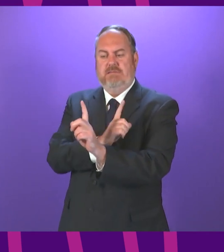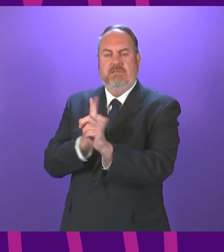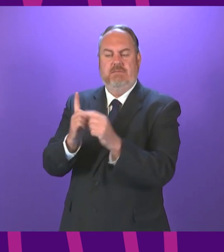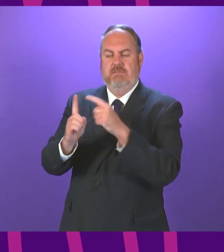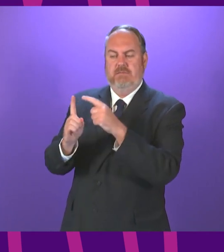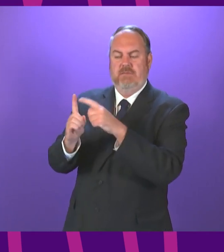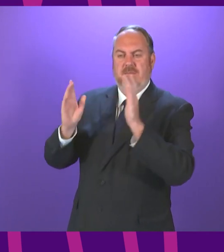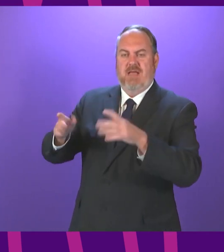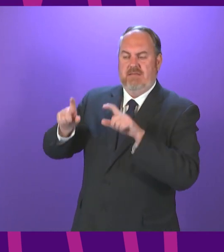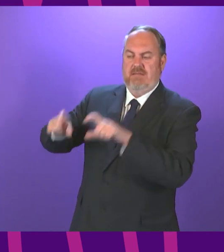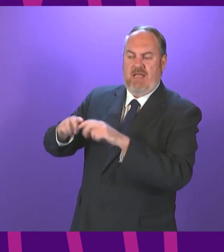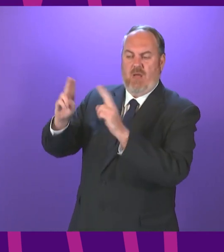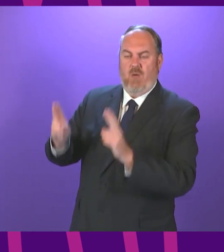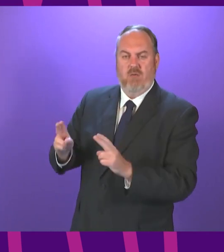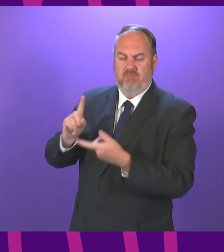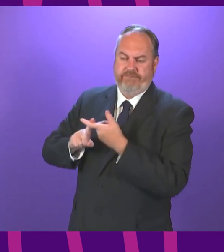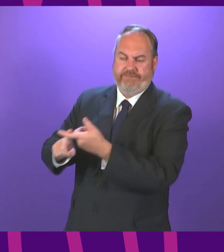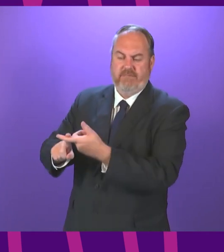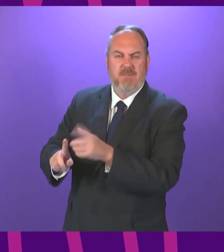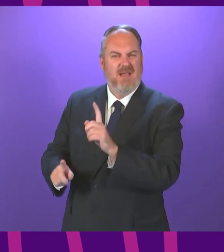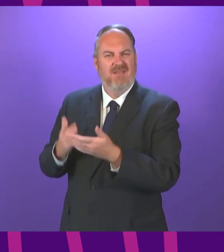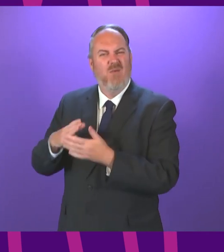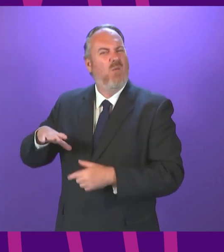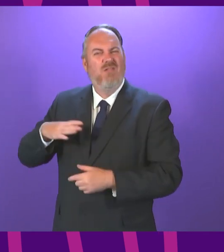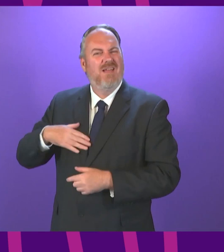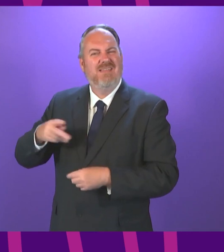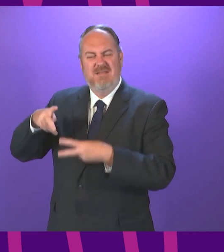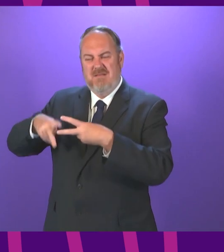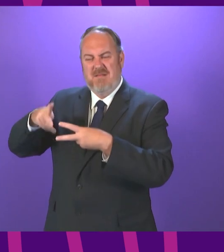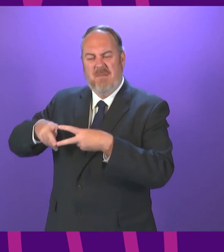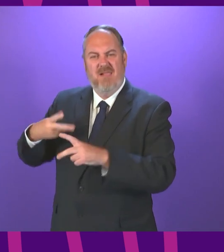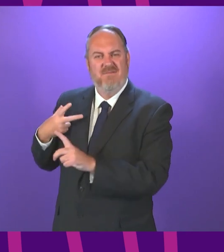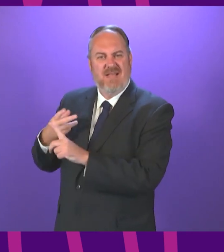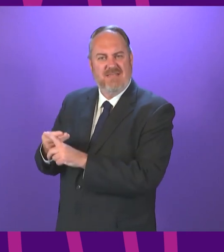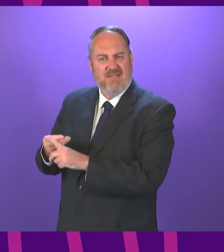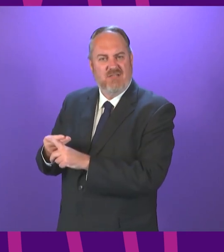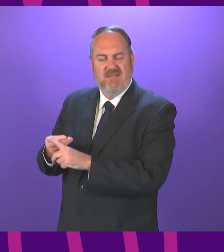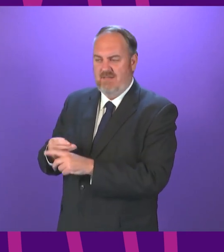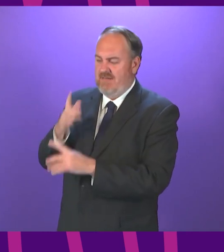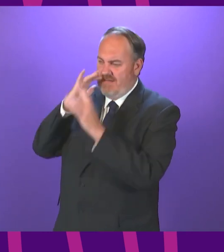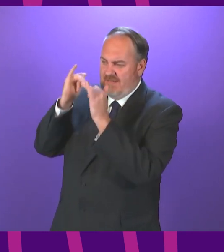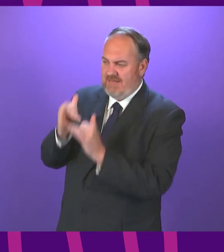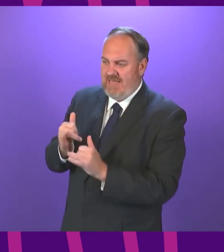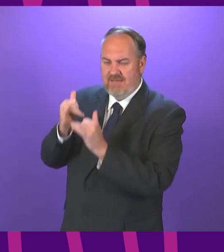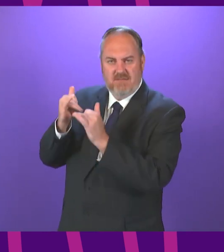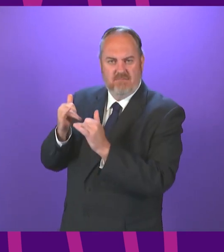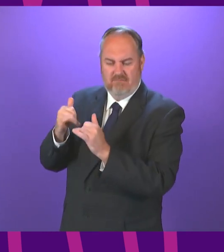For example, somebody who is double vaccinated and gets a negative PCR test will no longer have to